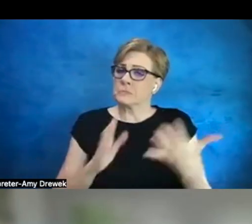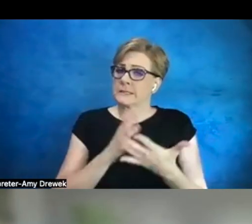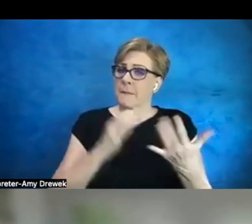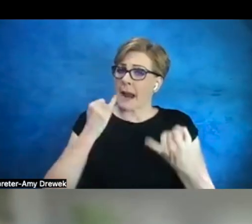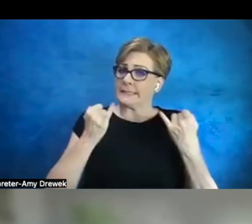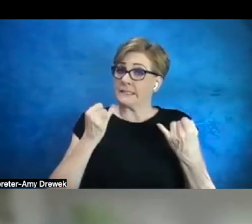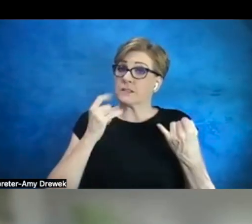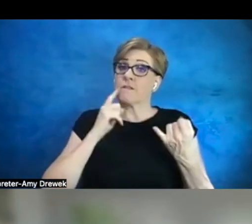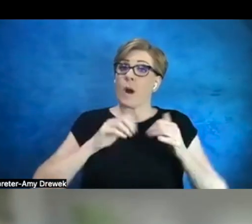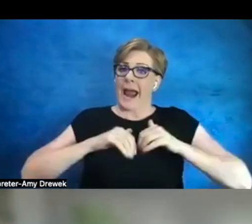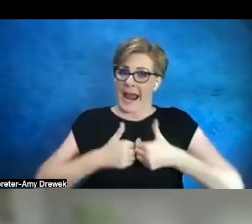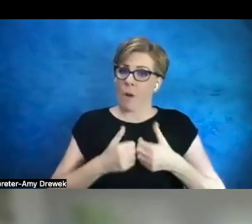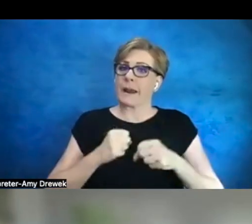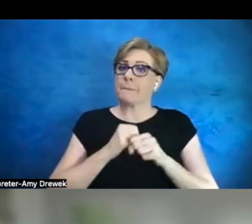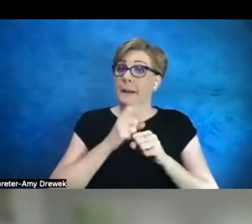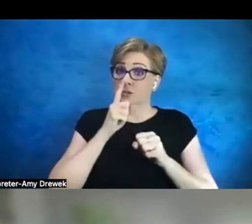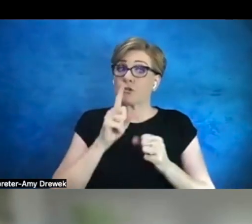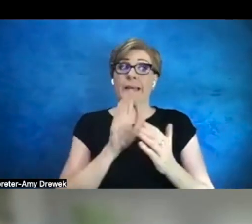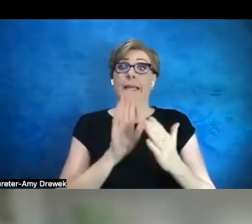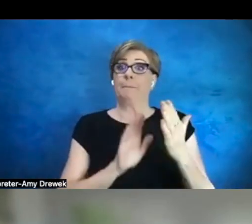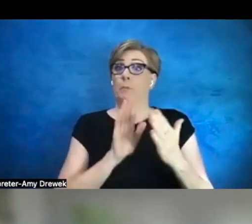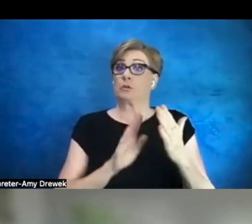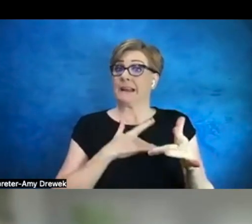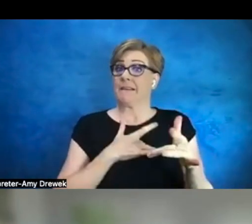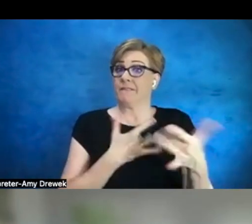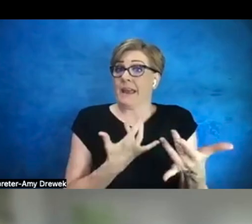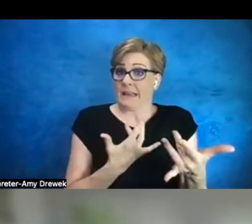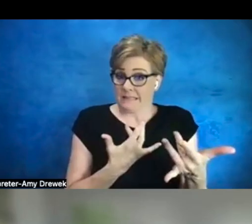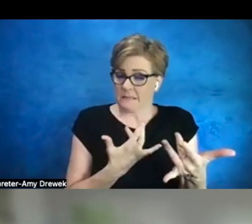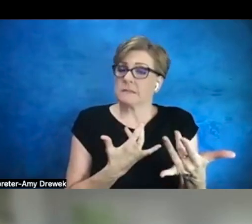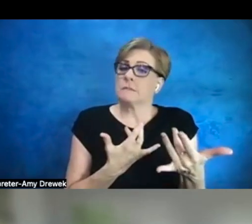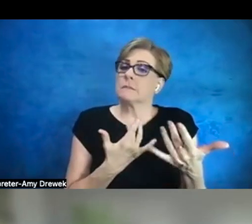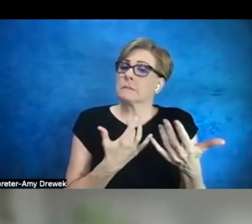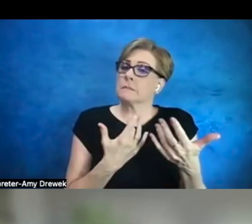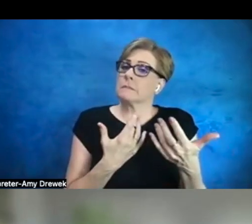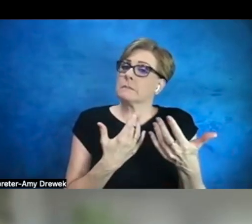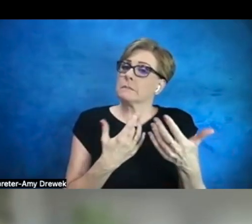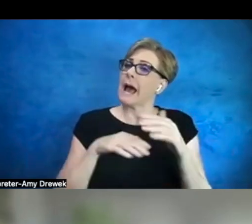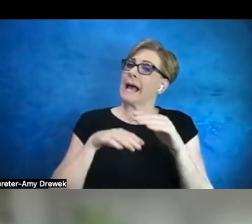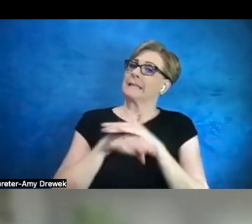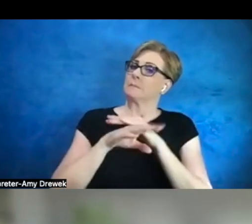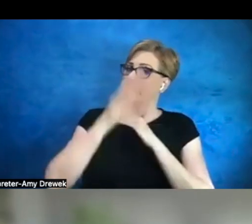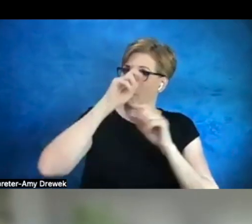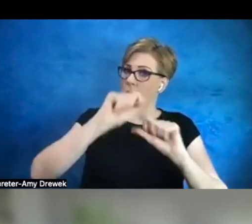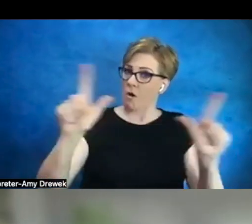practices. And again, we can help you with building this as you're thinking about your event.